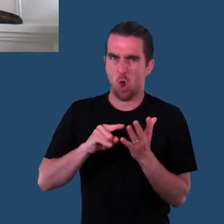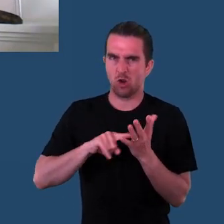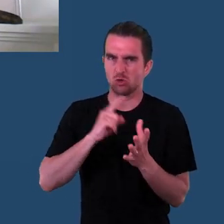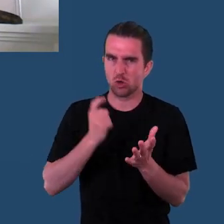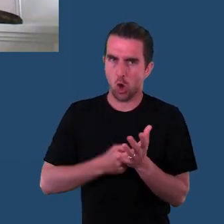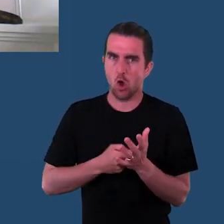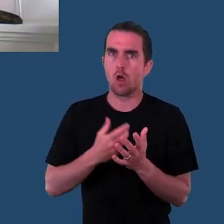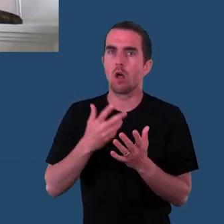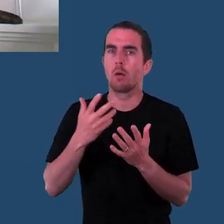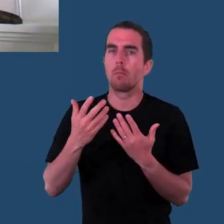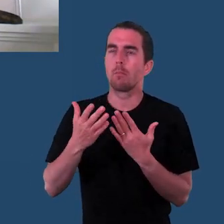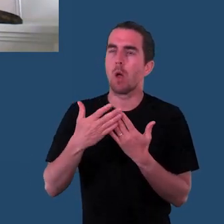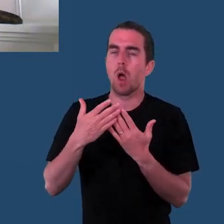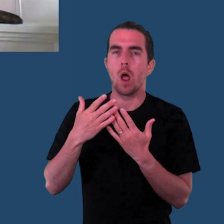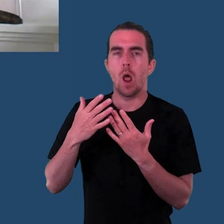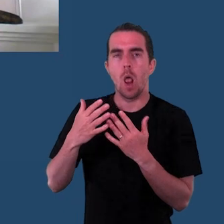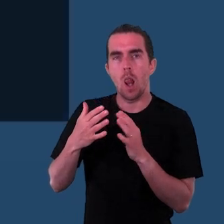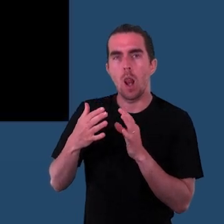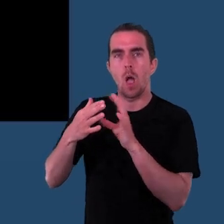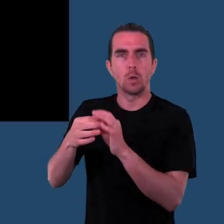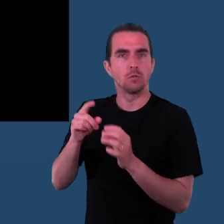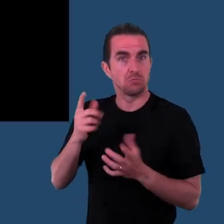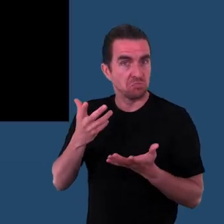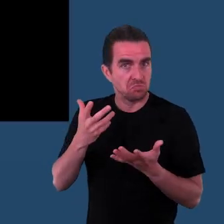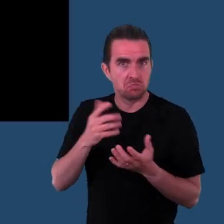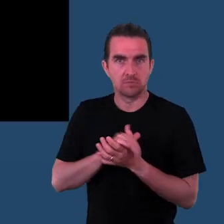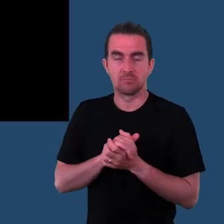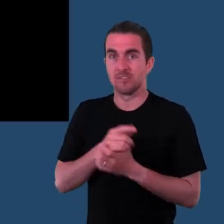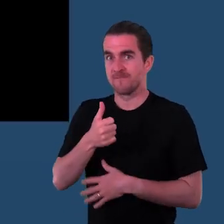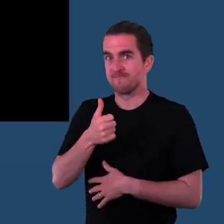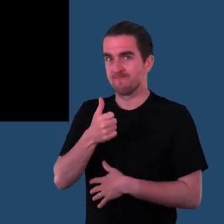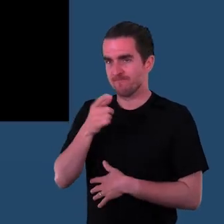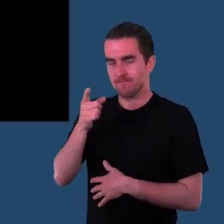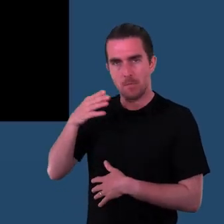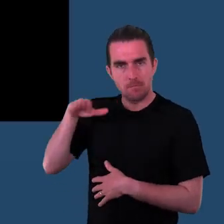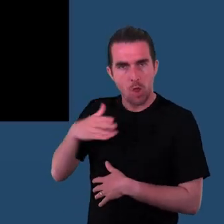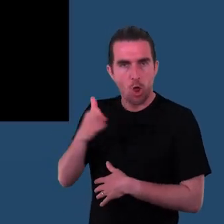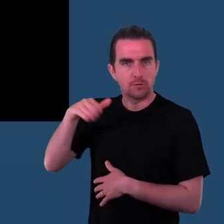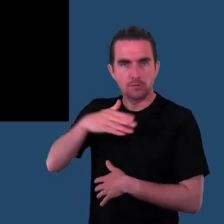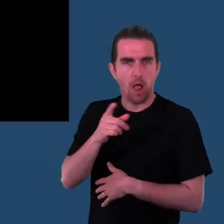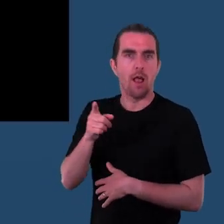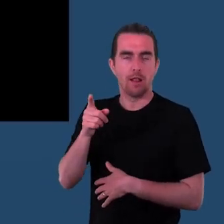"most closely related to?" Do we know? So that's an excellent question.